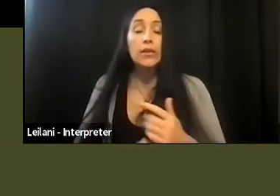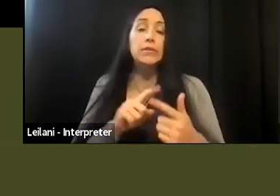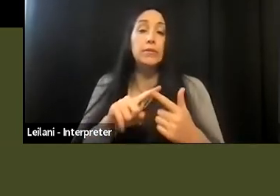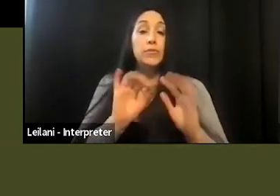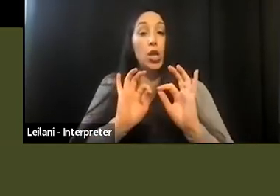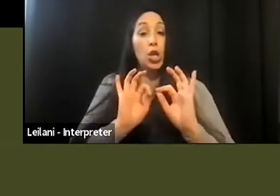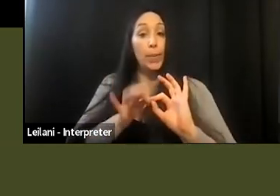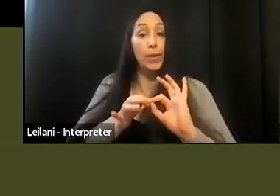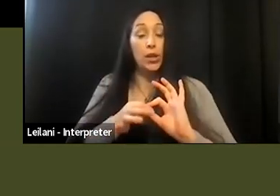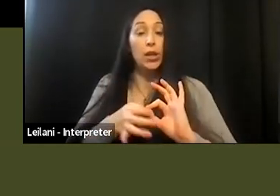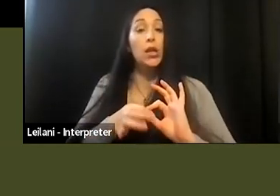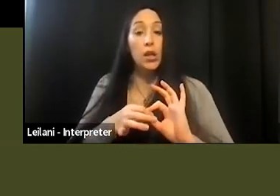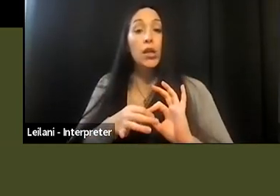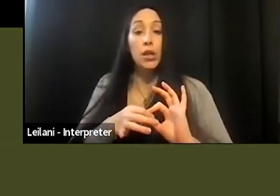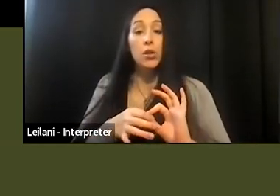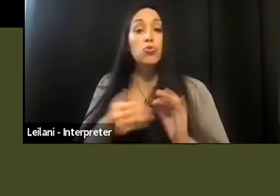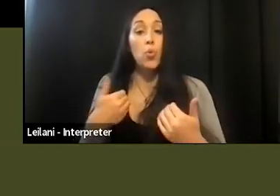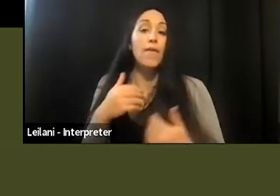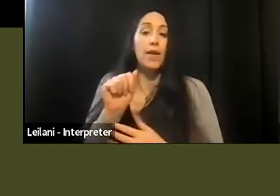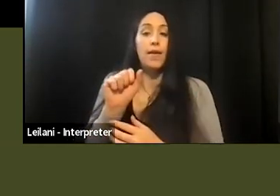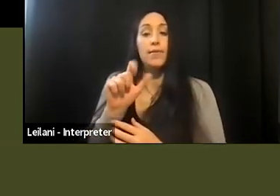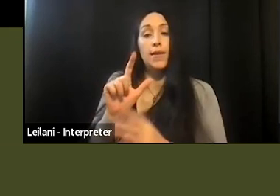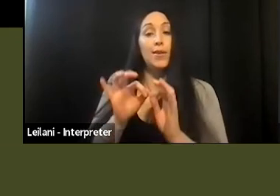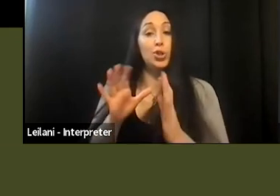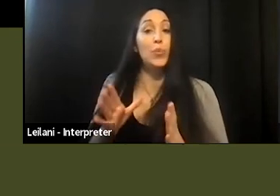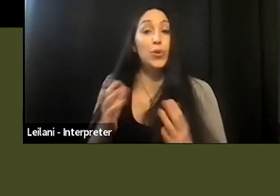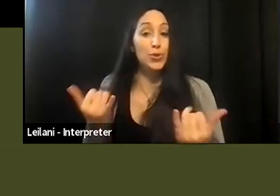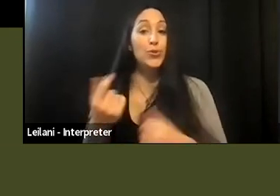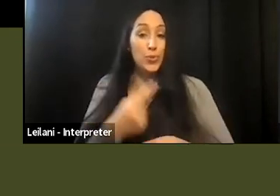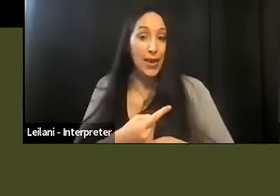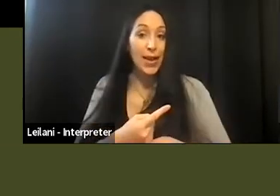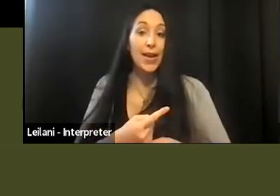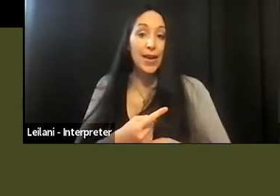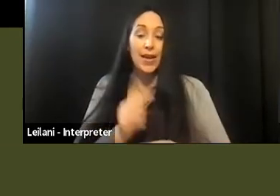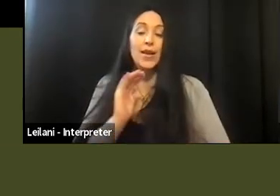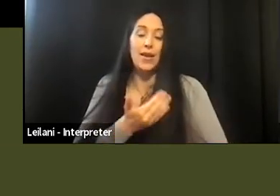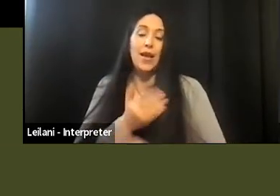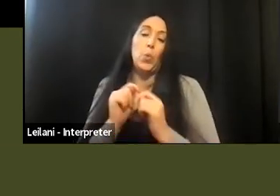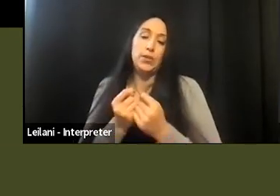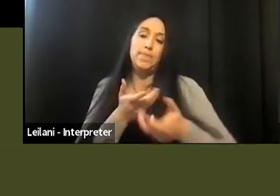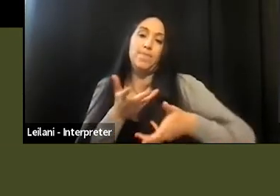So our American Sign Language interpreters today, our team works with them to coordinate